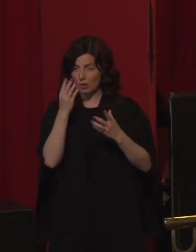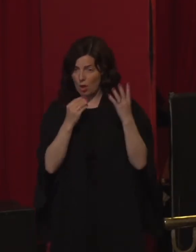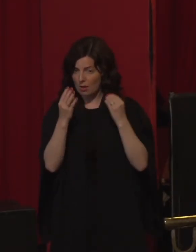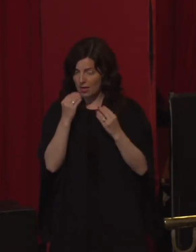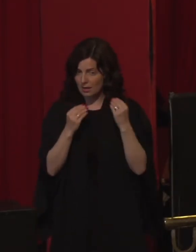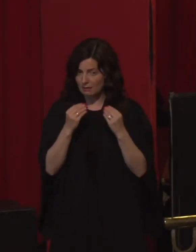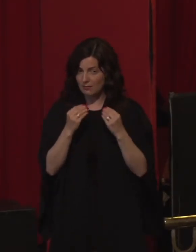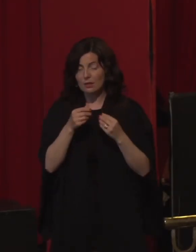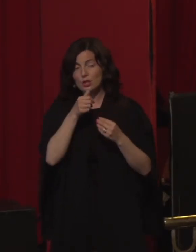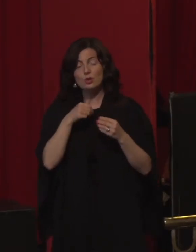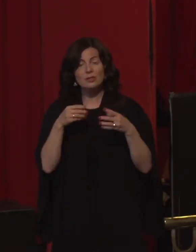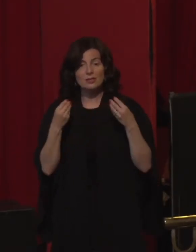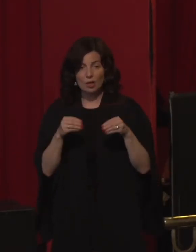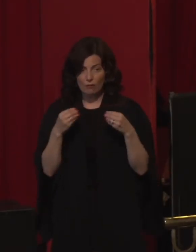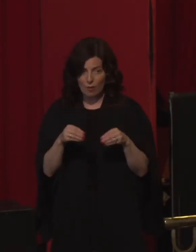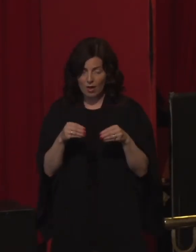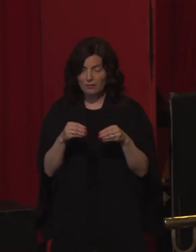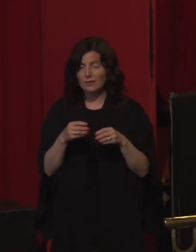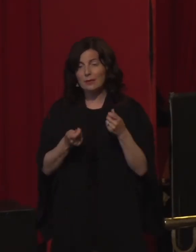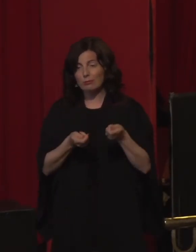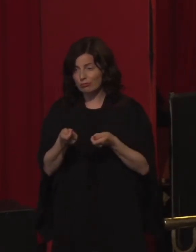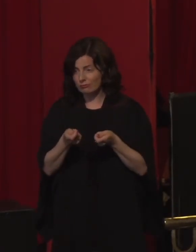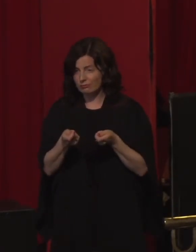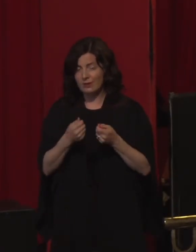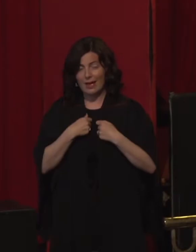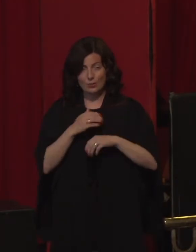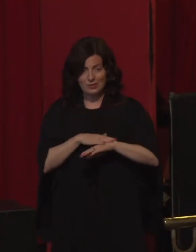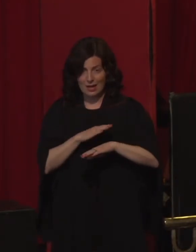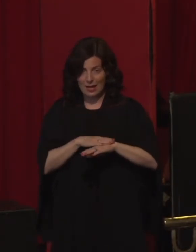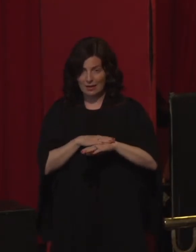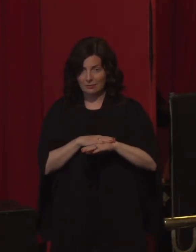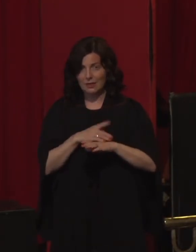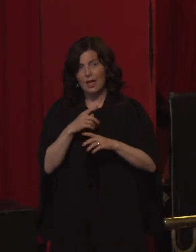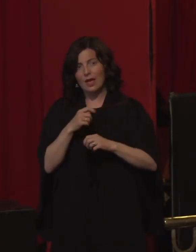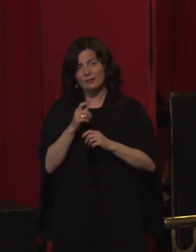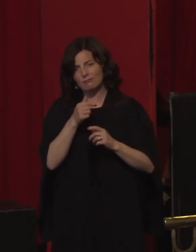time management and swapping to online sessions instead of regular face-to-face lessons. That